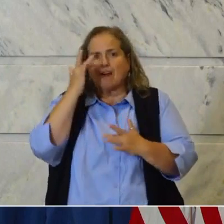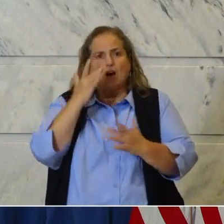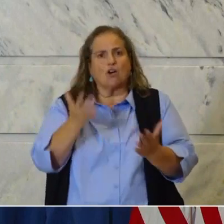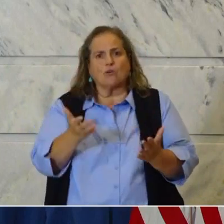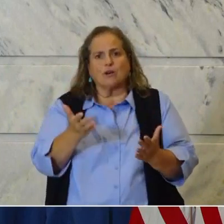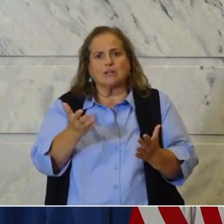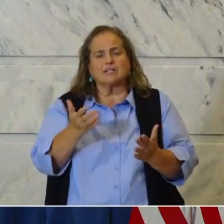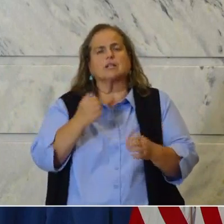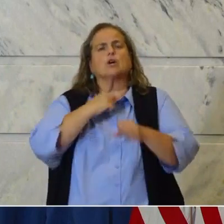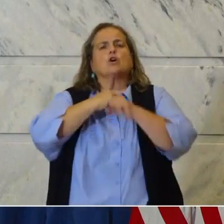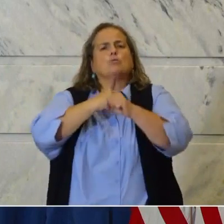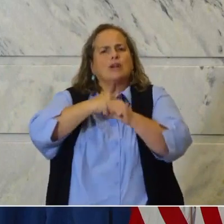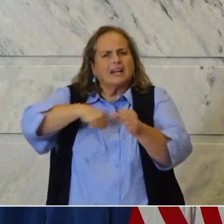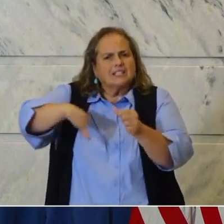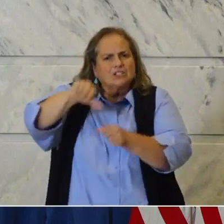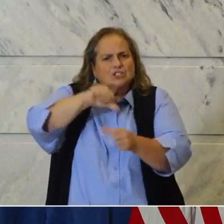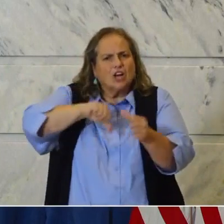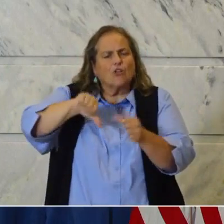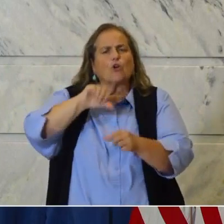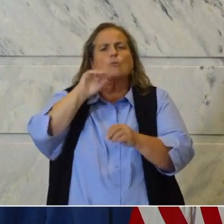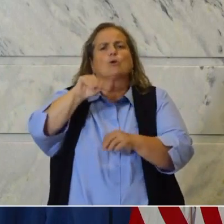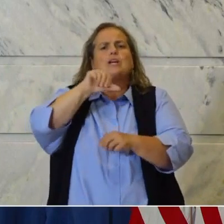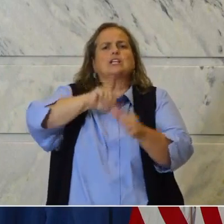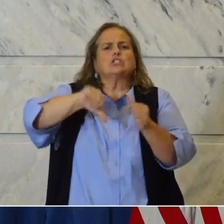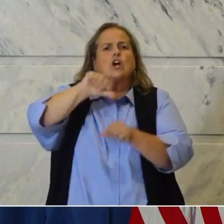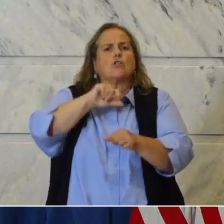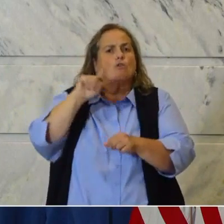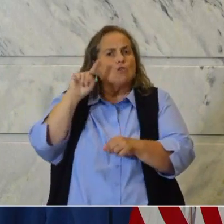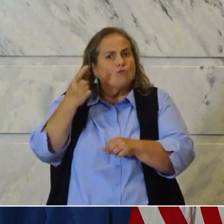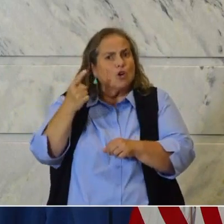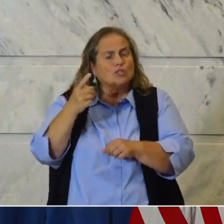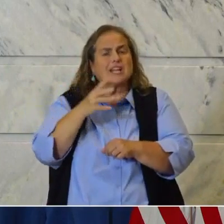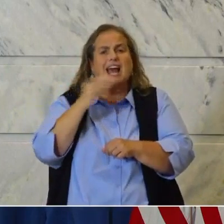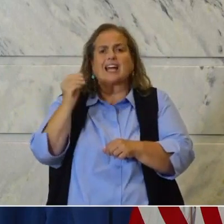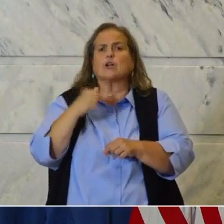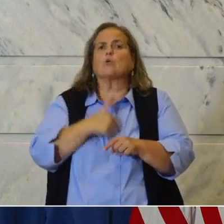Let's protect each other. Let's put each other first and we cannot have